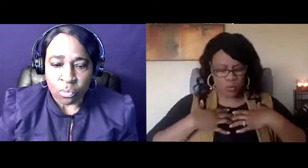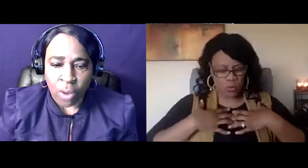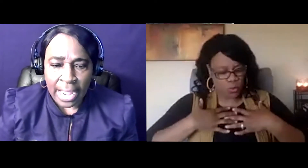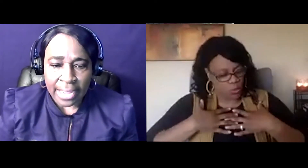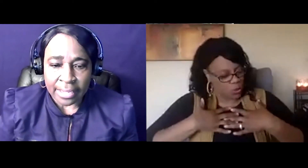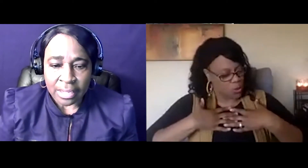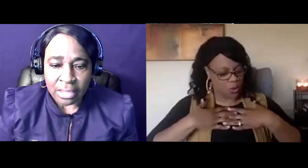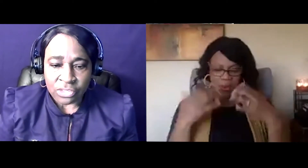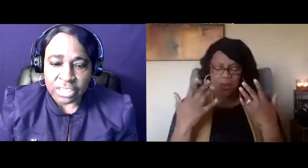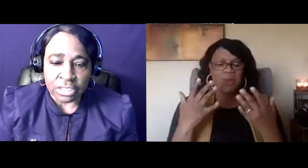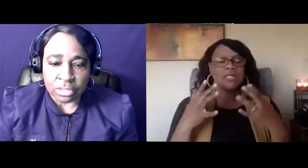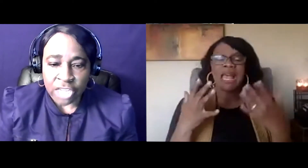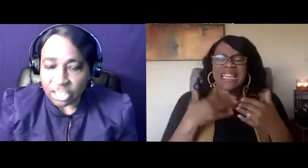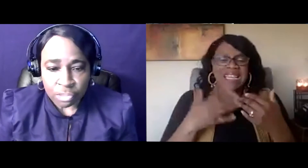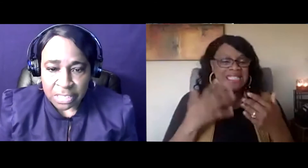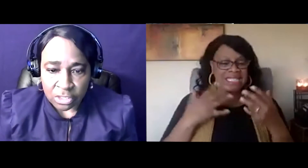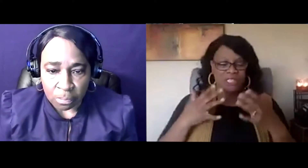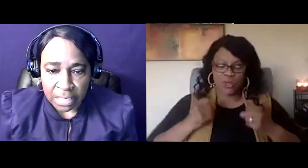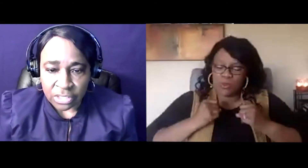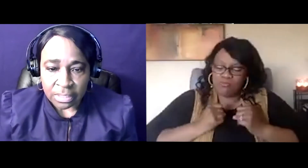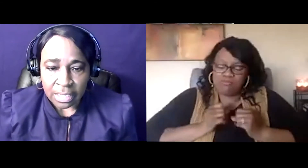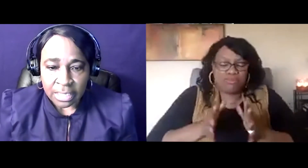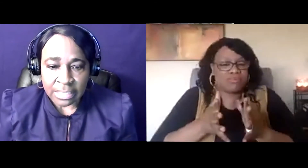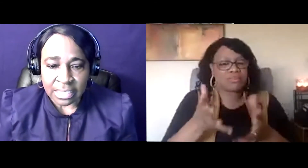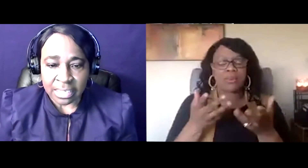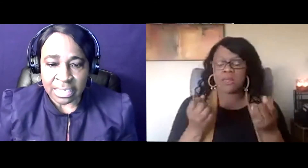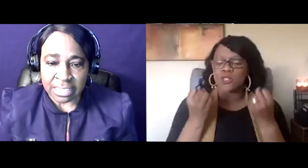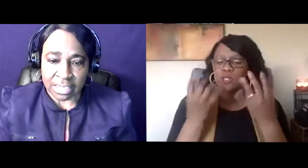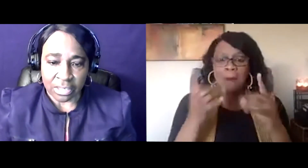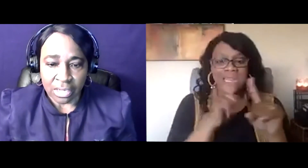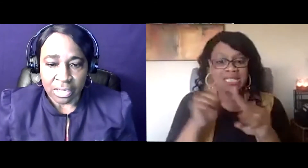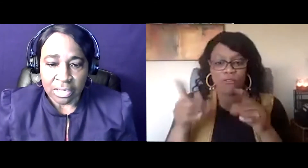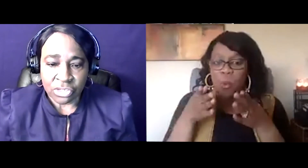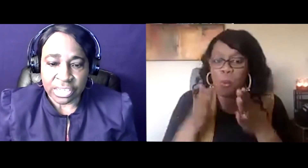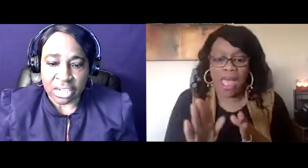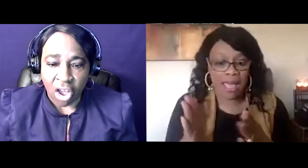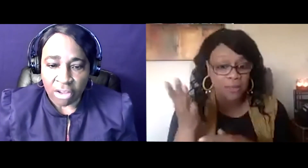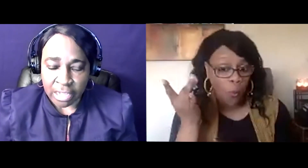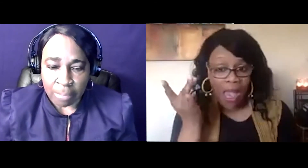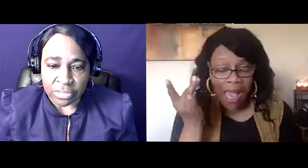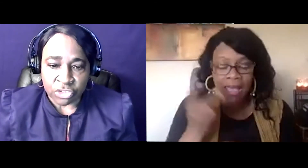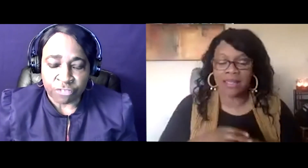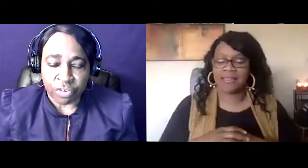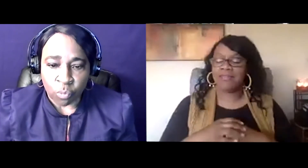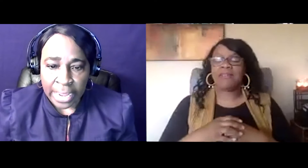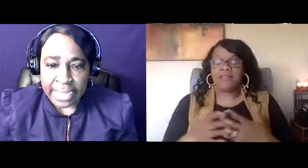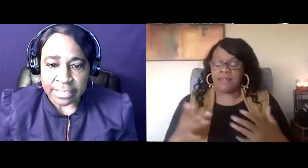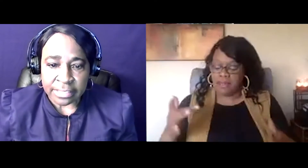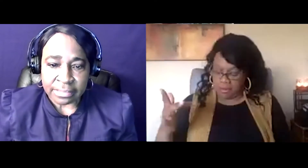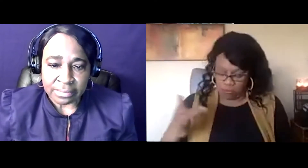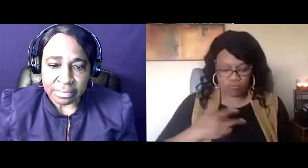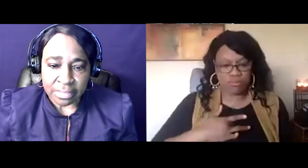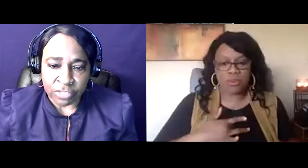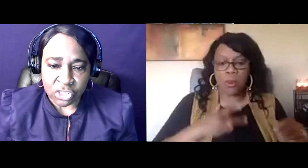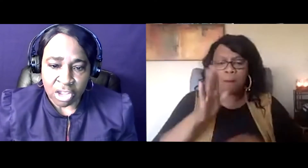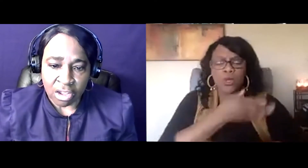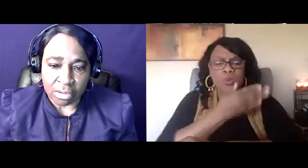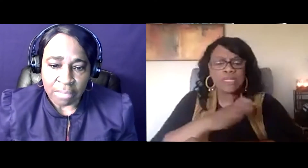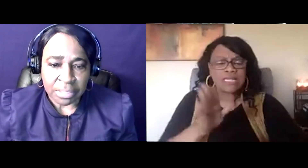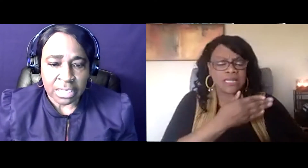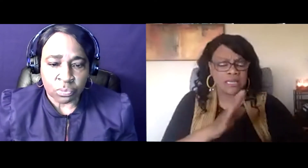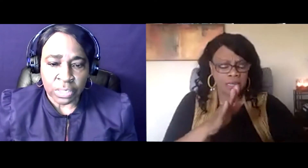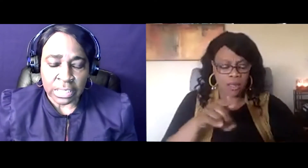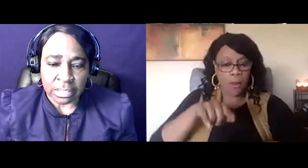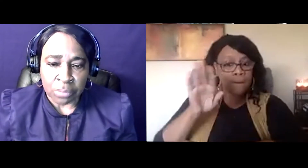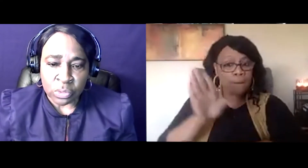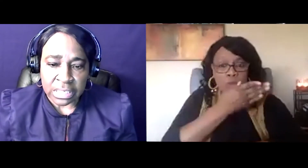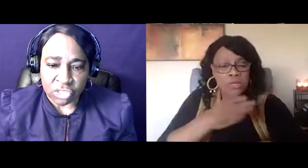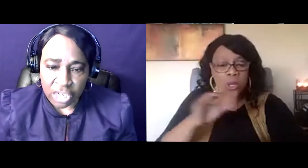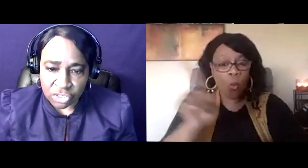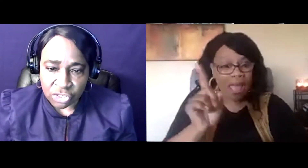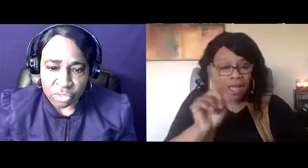Why does it touch me so much? It's easy to get caught up in the different way of the song. It really, the music touches you.